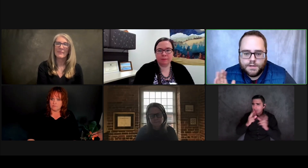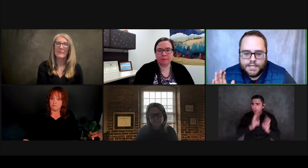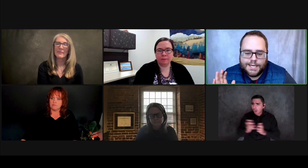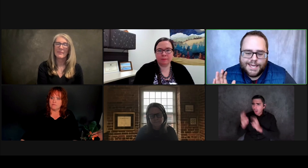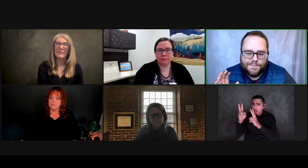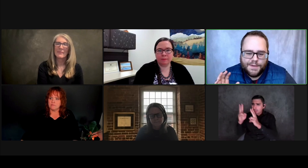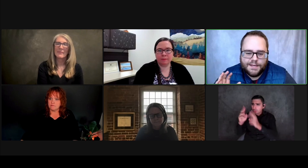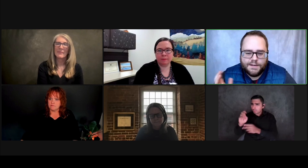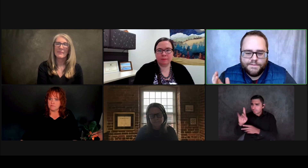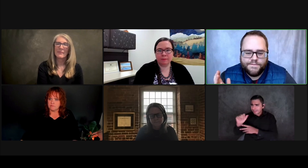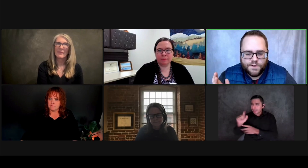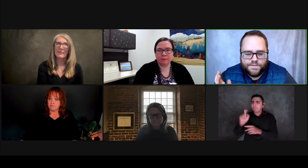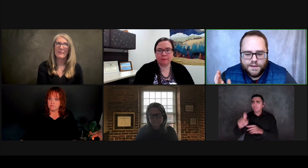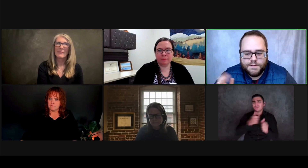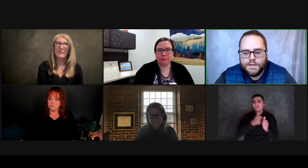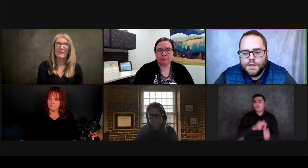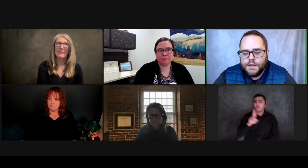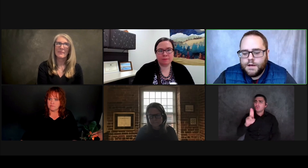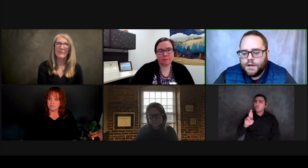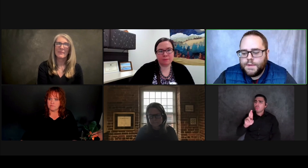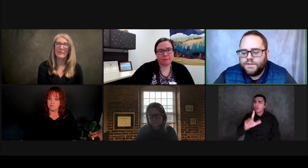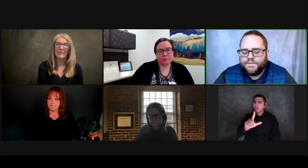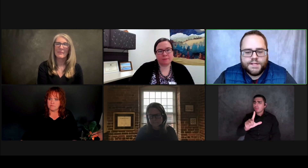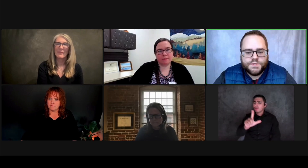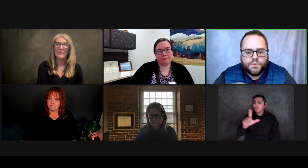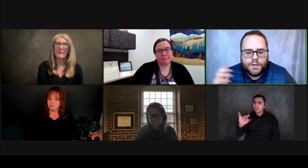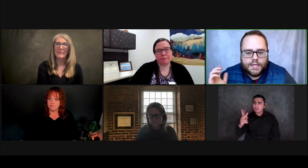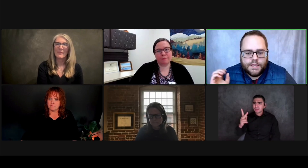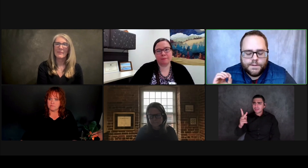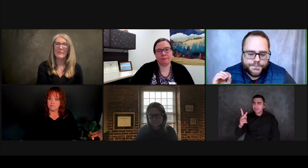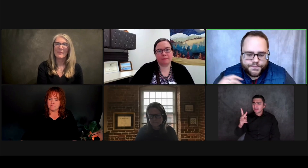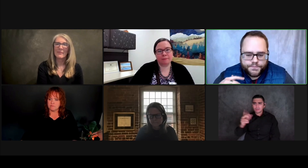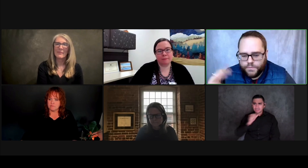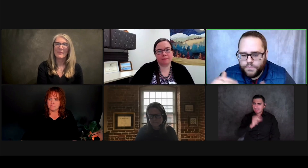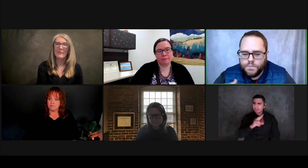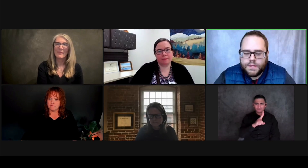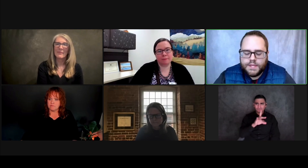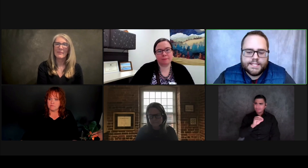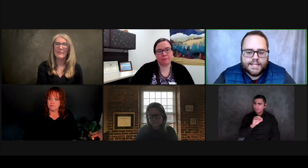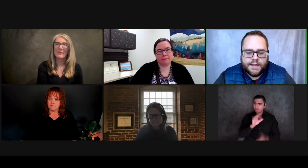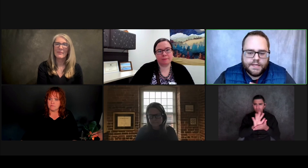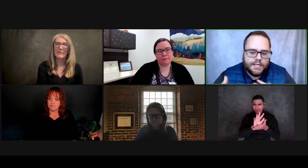It can't be a video file. And if it is, we-- they can send that via email.